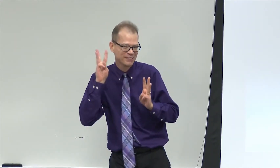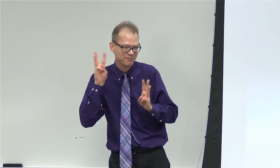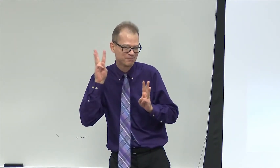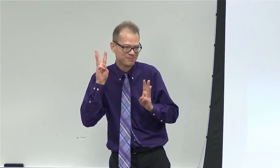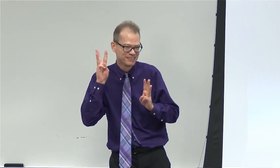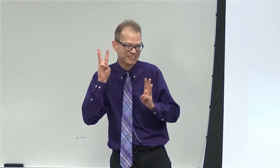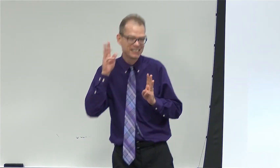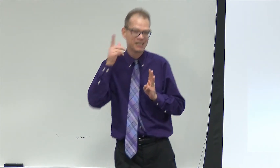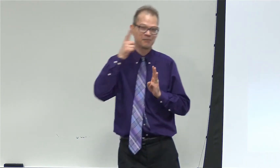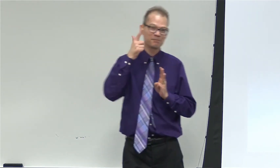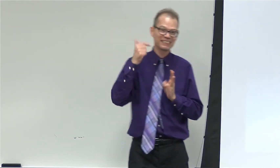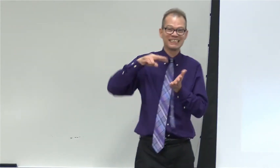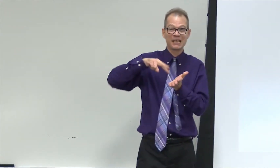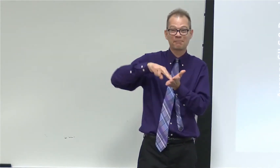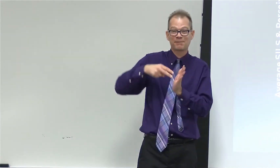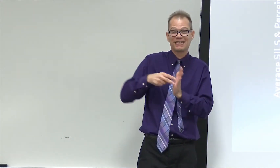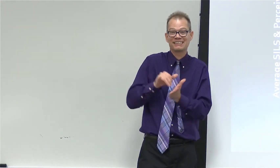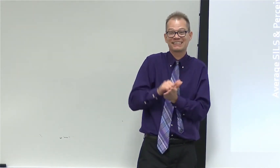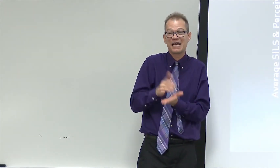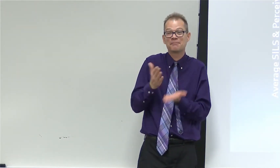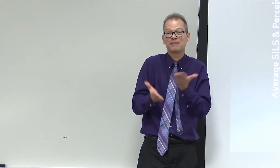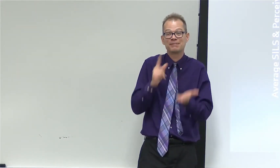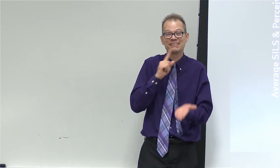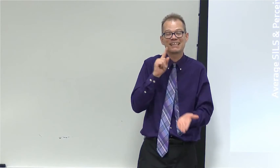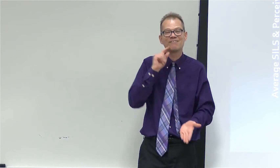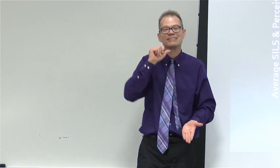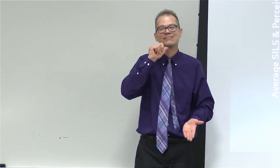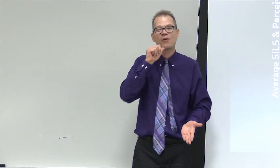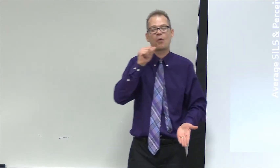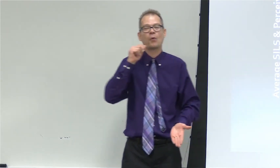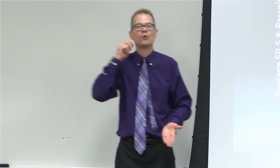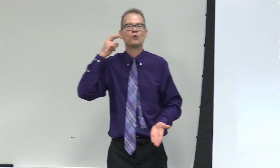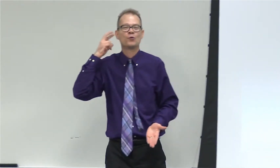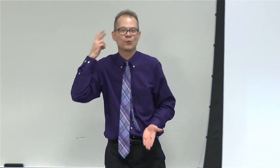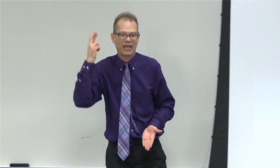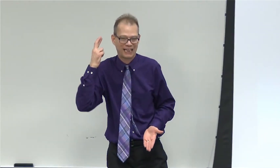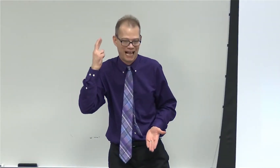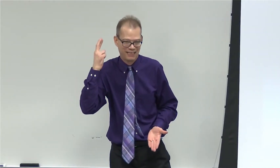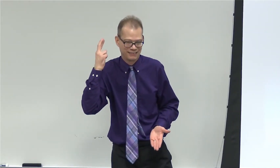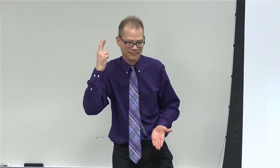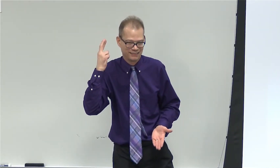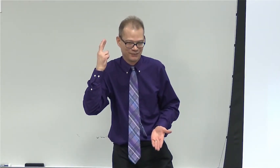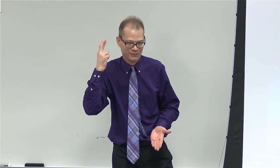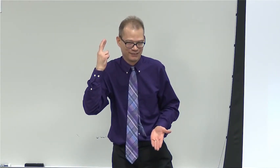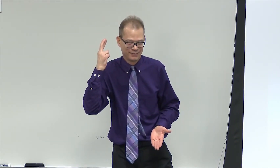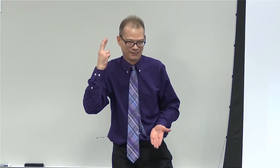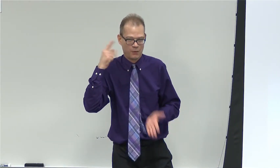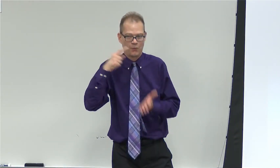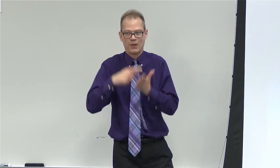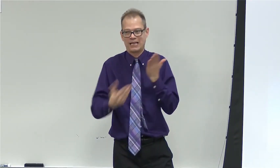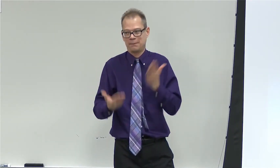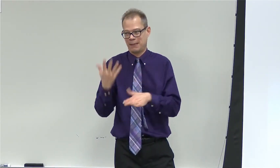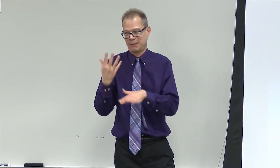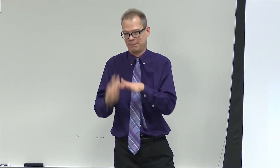That's a bit worrisome actually, because that means that the deaf group, the deaf adolescents don't necessarily realize